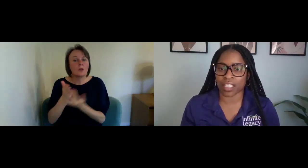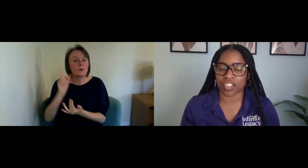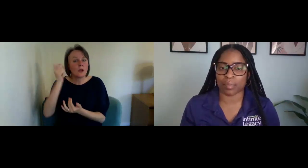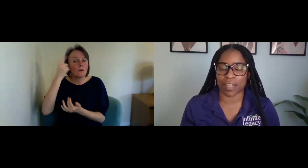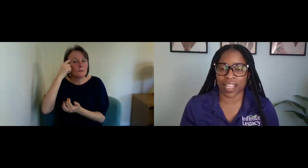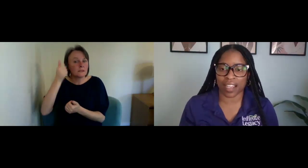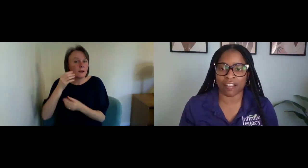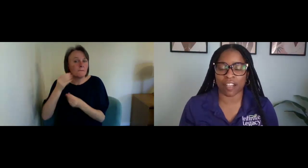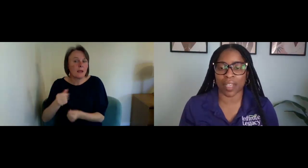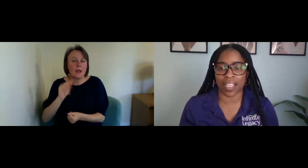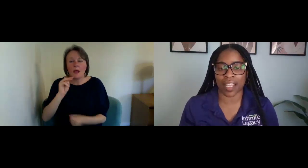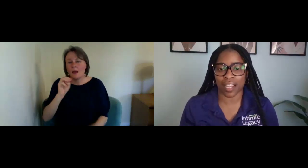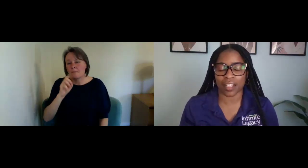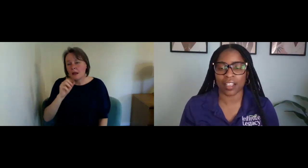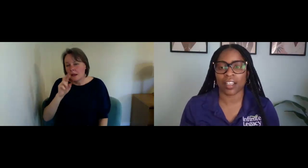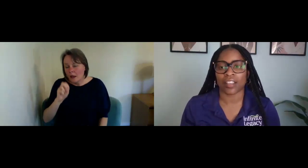such as Medicare and Medicaid,